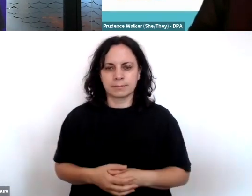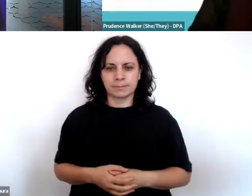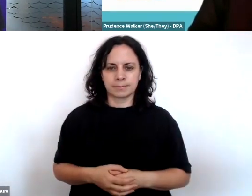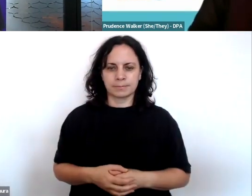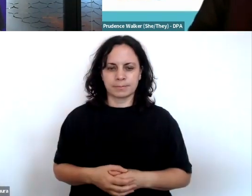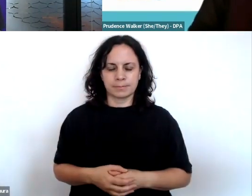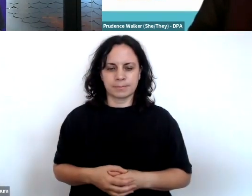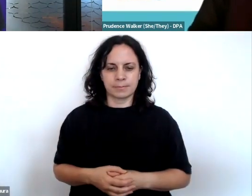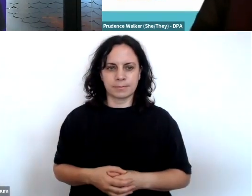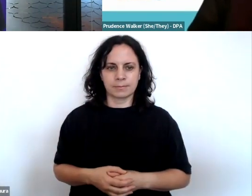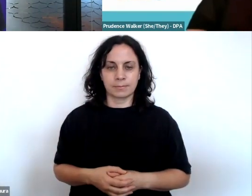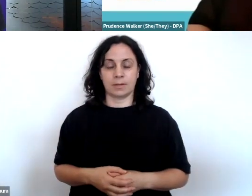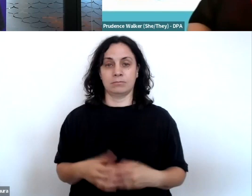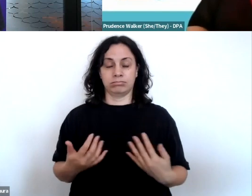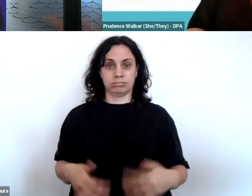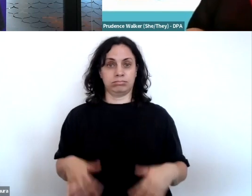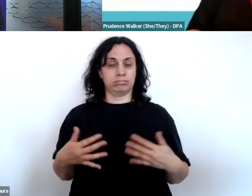really good question and it’s been a